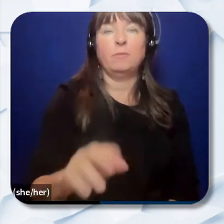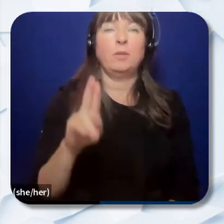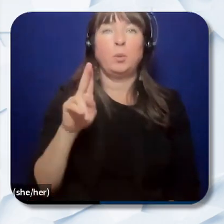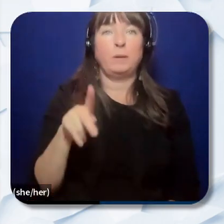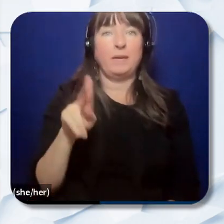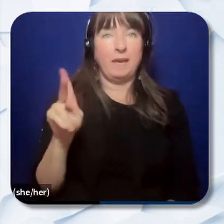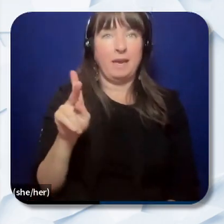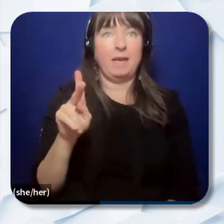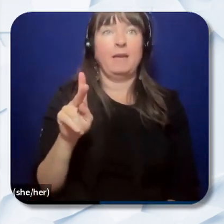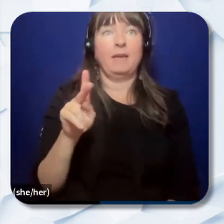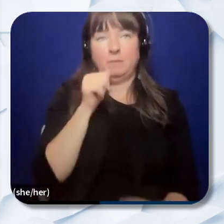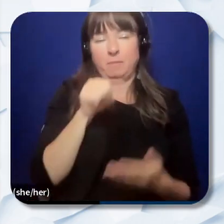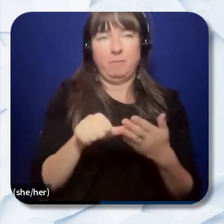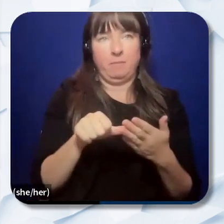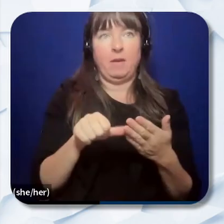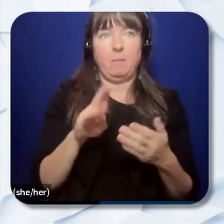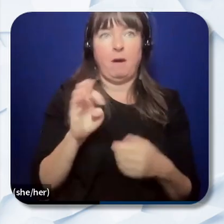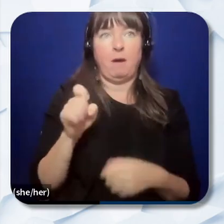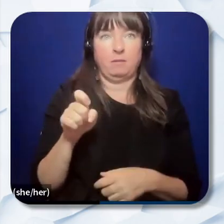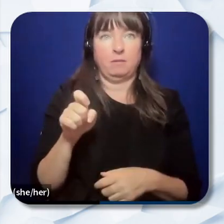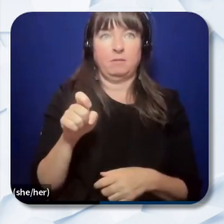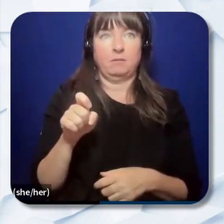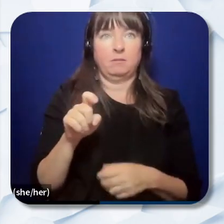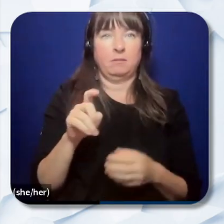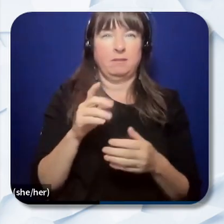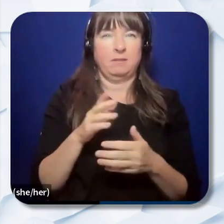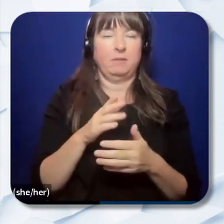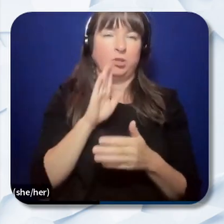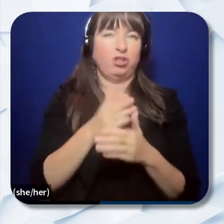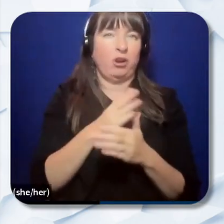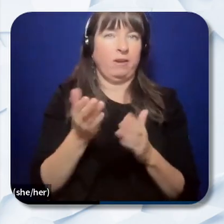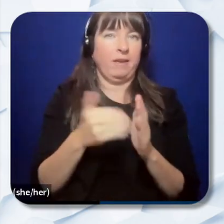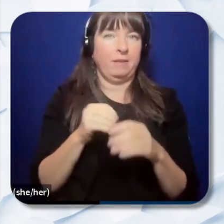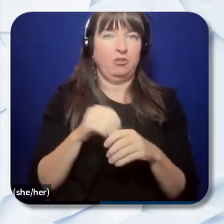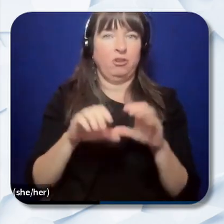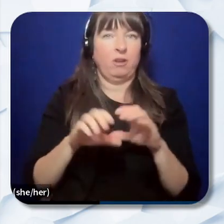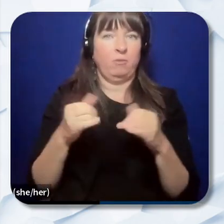webinar. The link to the mailbox will also be shared in the chat again right now. And please